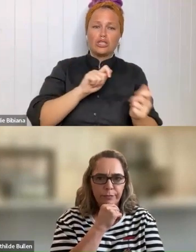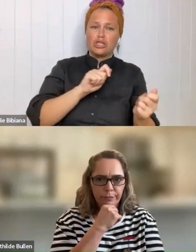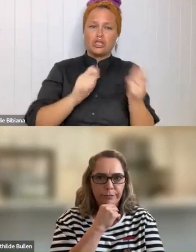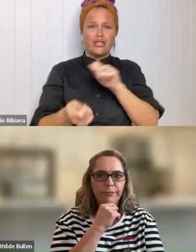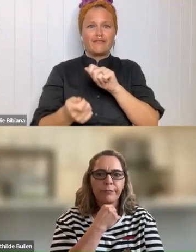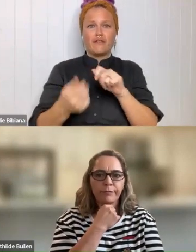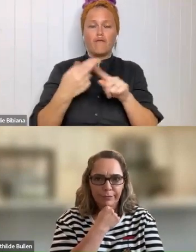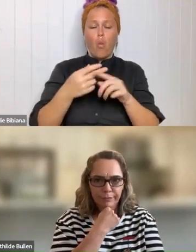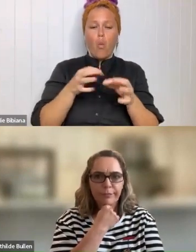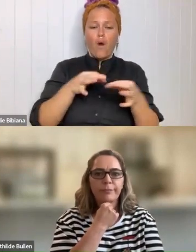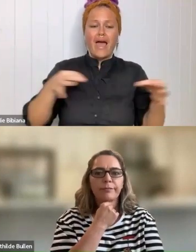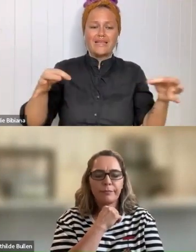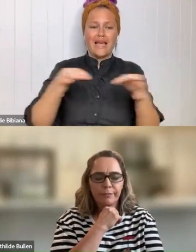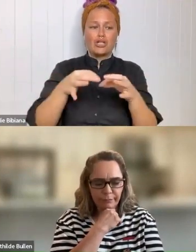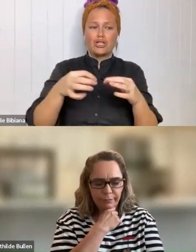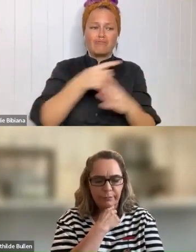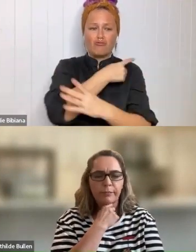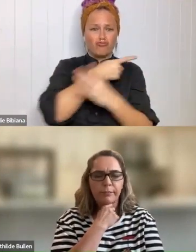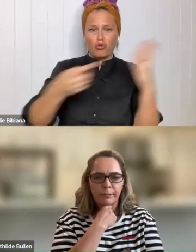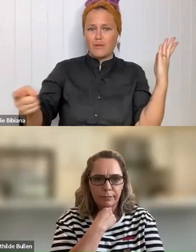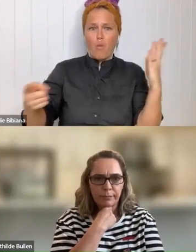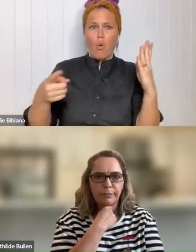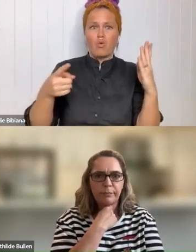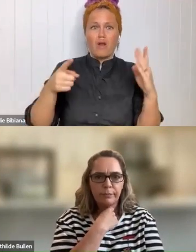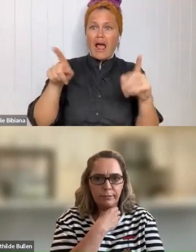across the board. And for government, like it's really